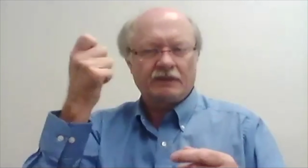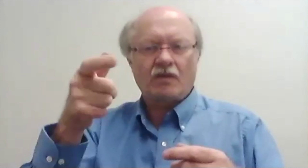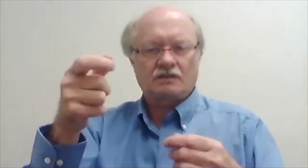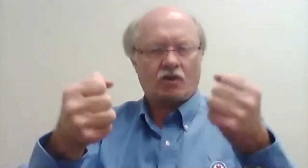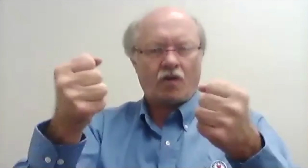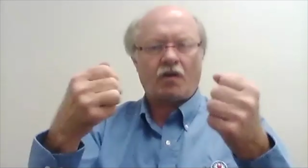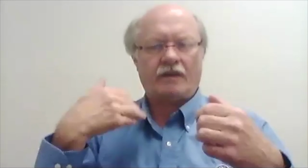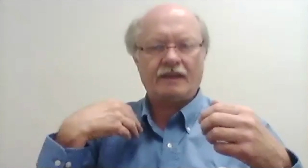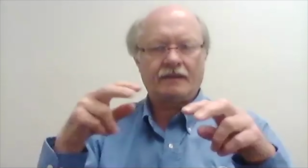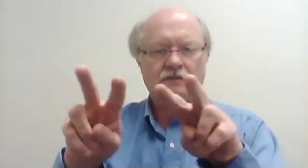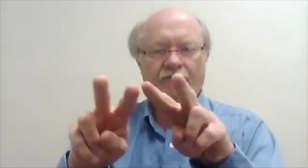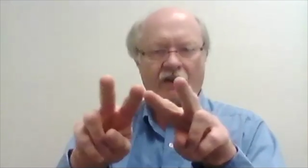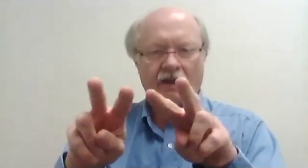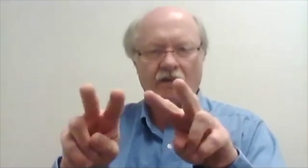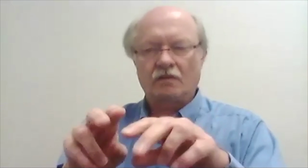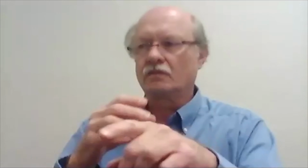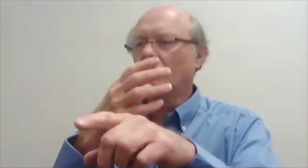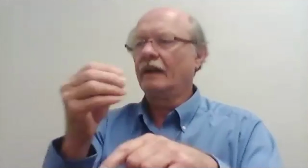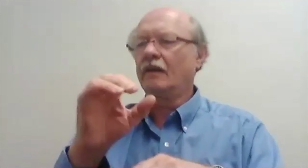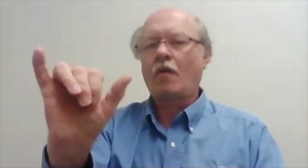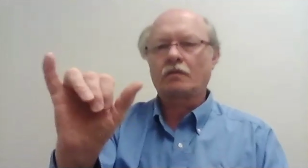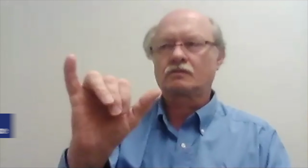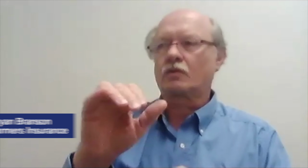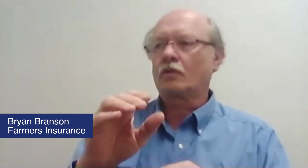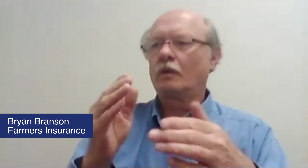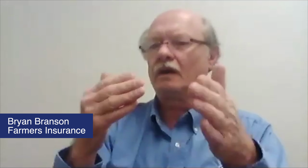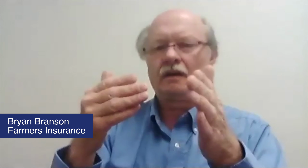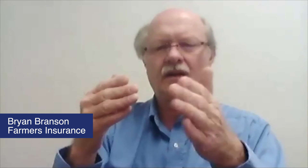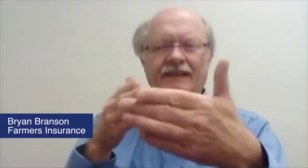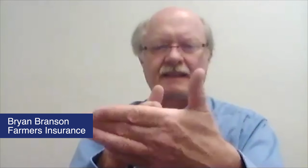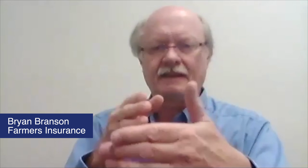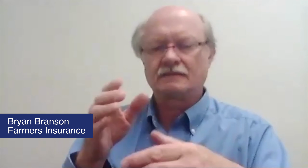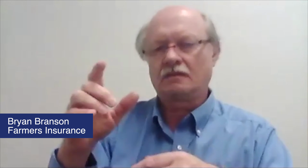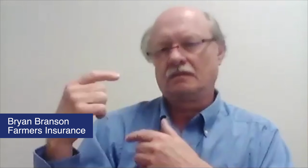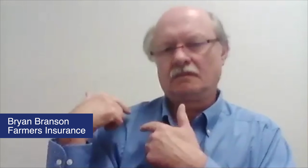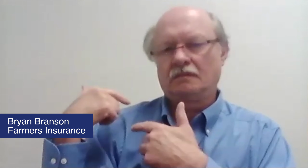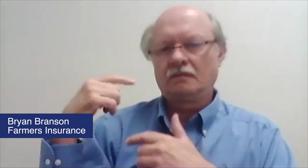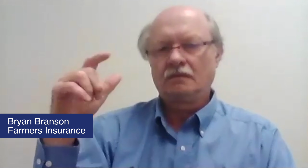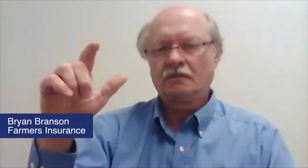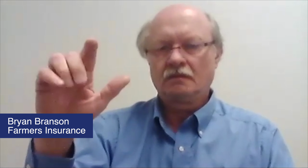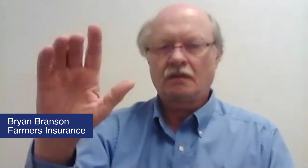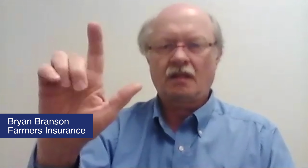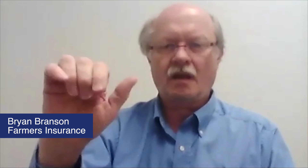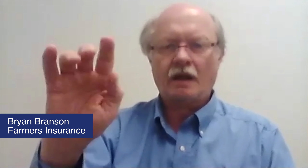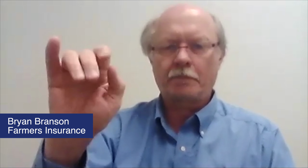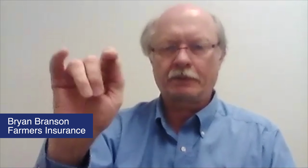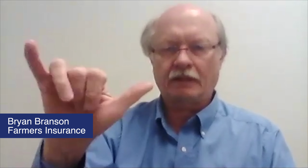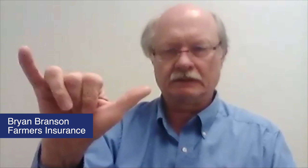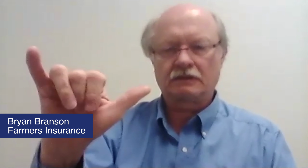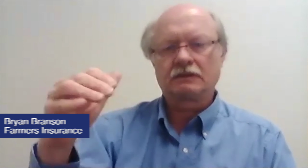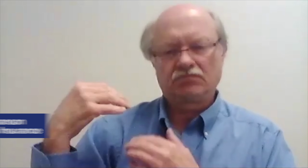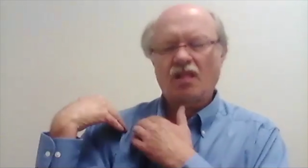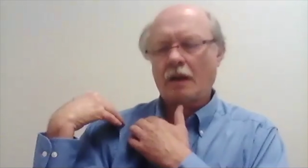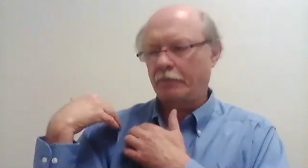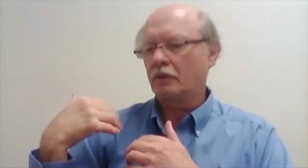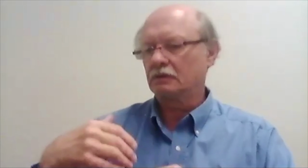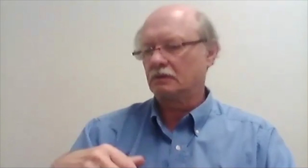You know, cars have value and you might be liable.